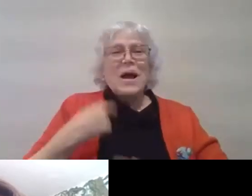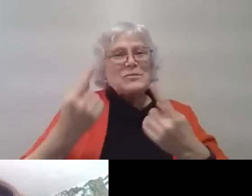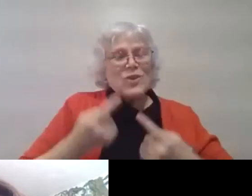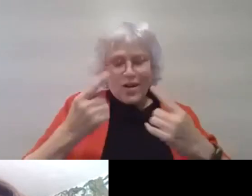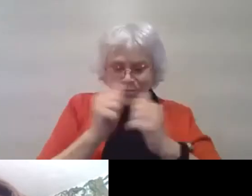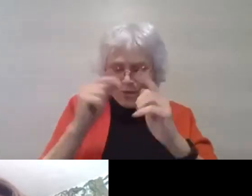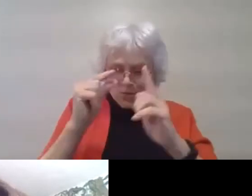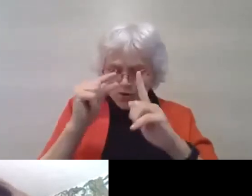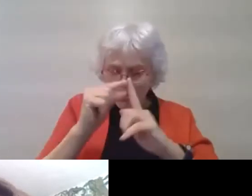my words together today.